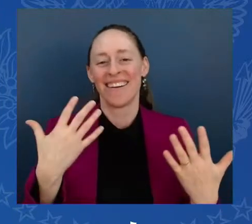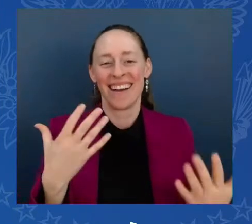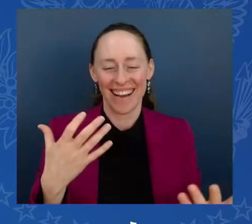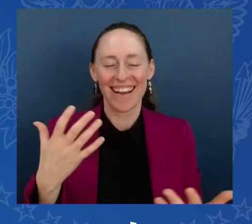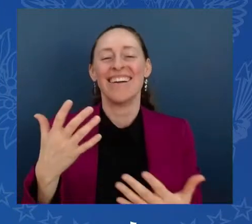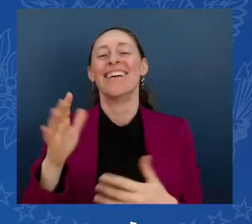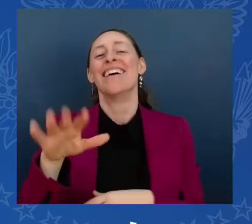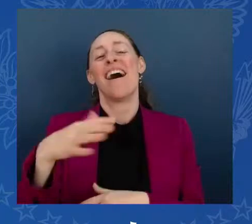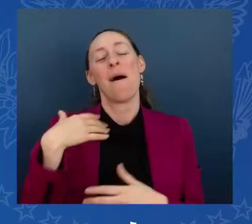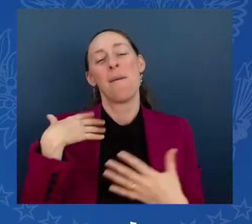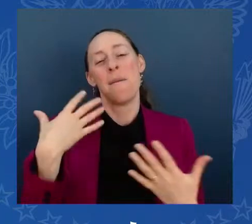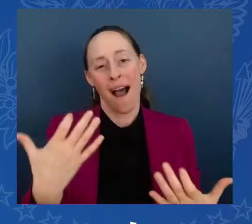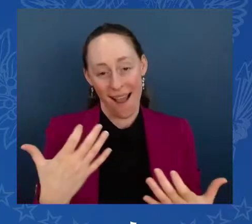I love you back.